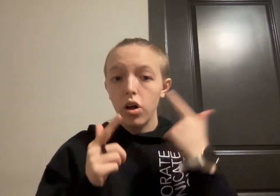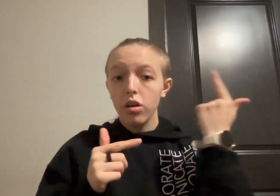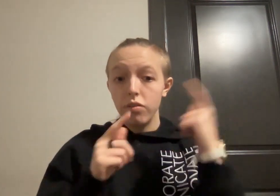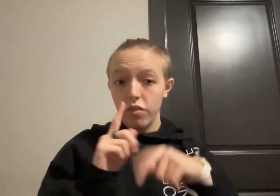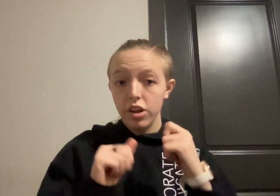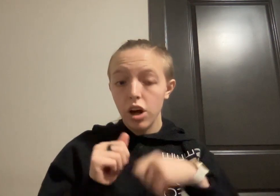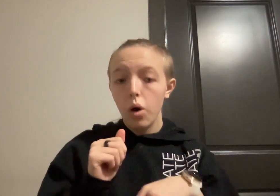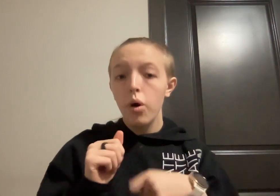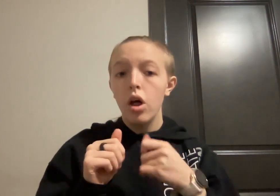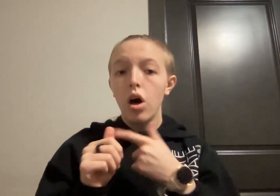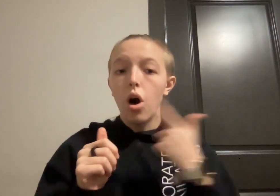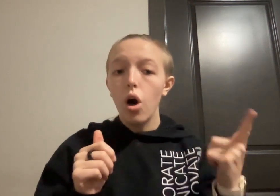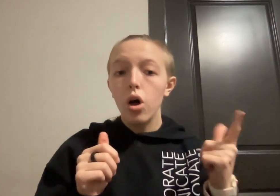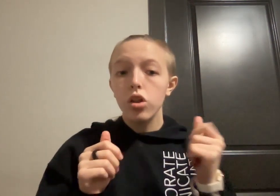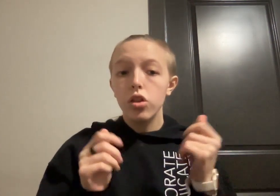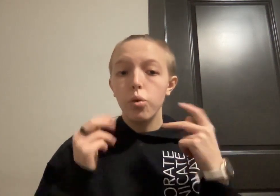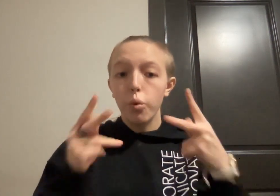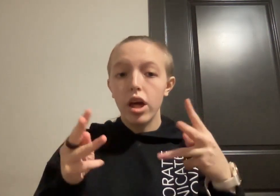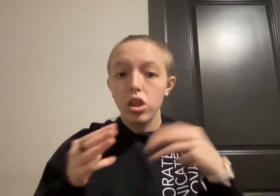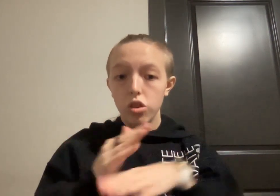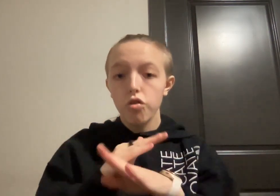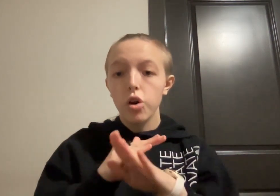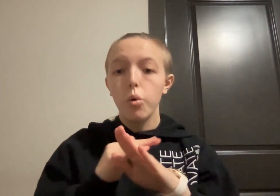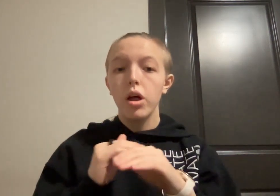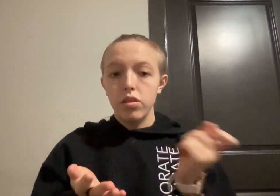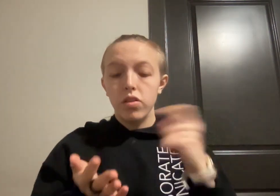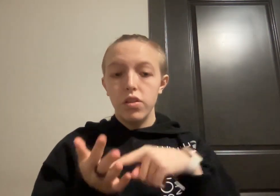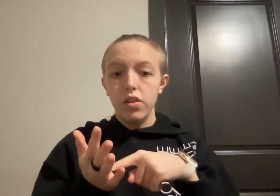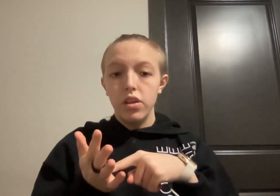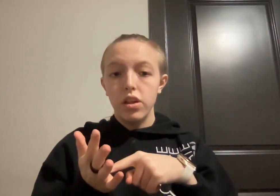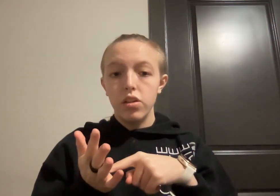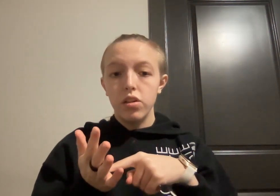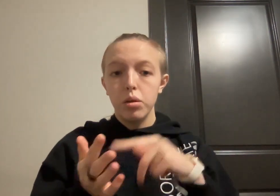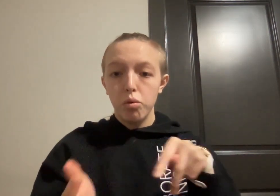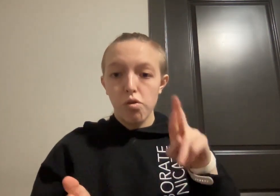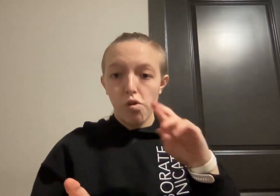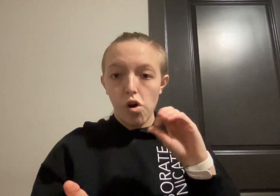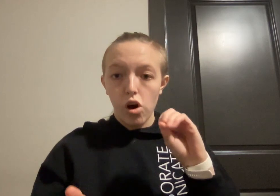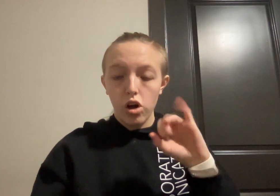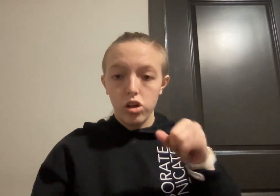all the way through. This project was a way